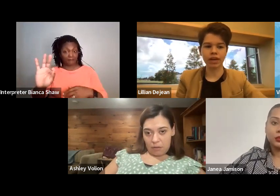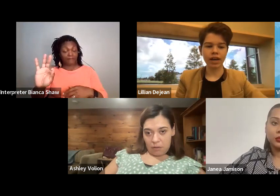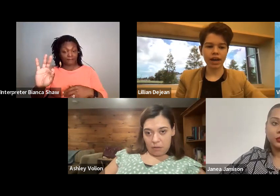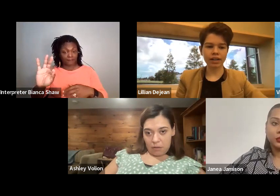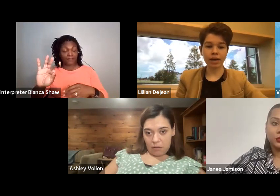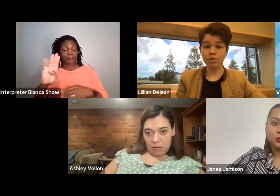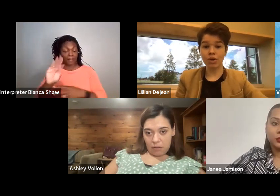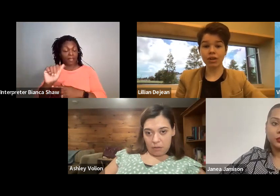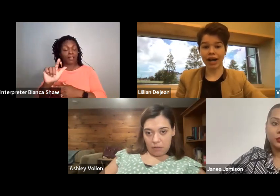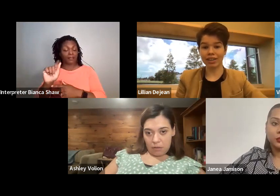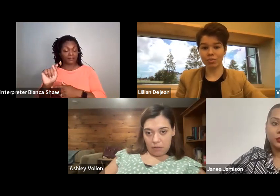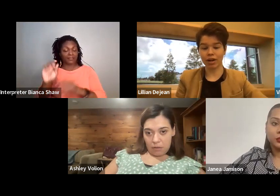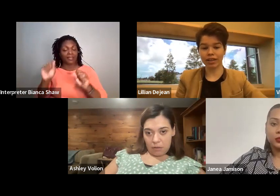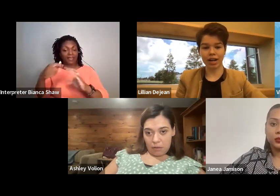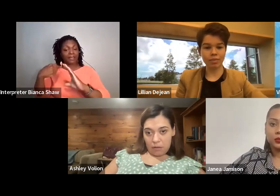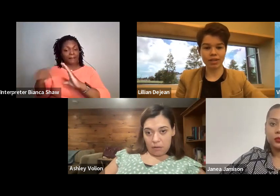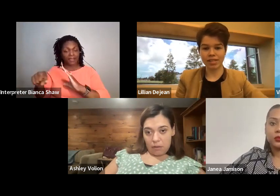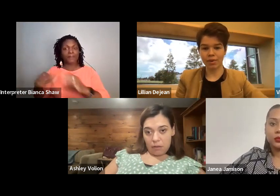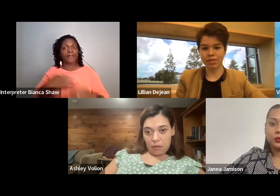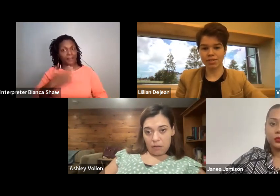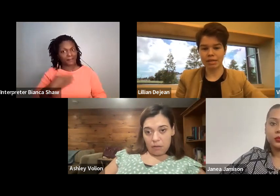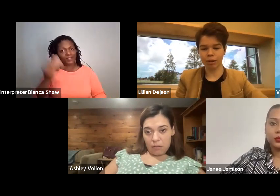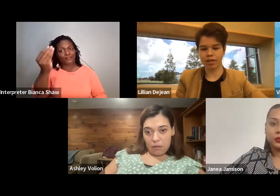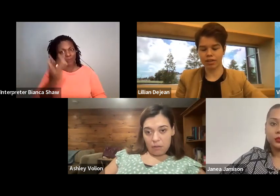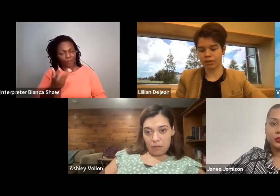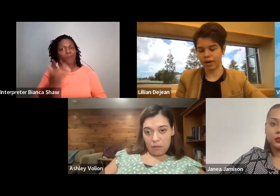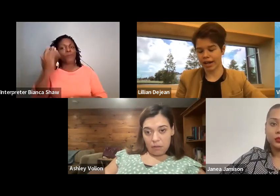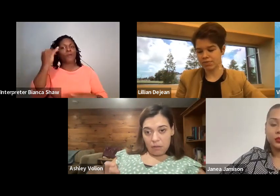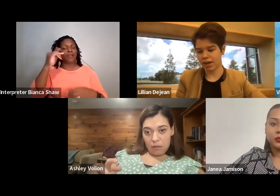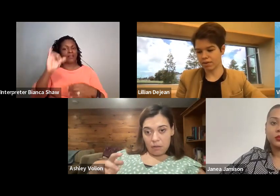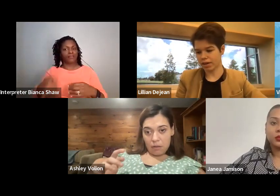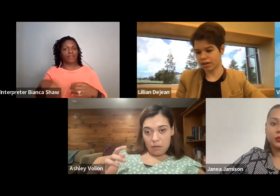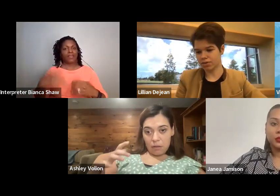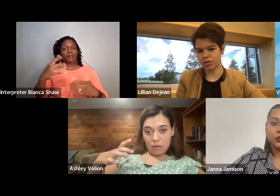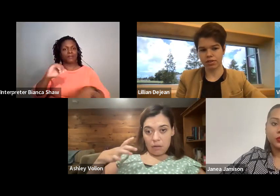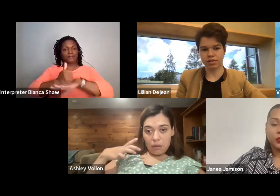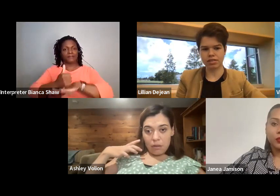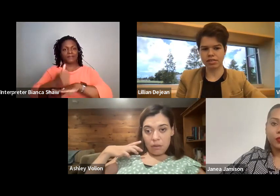them, and I'm so glad that you brought that up because that was implemented through acts by the way of 2,016.